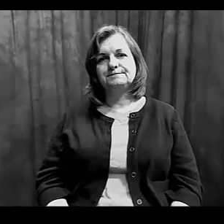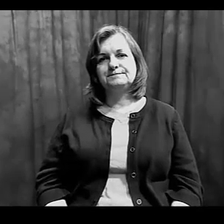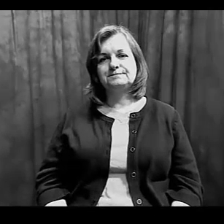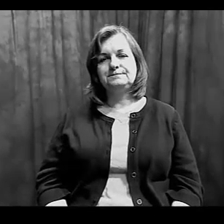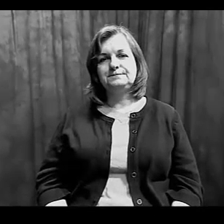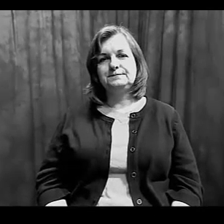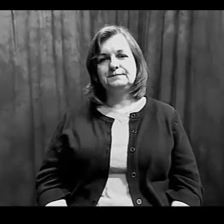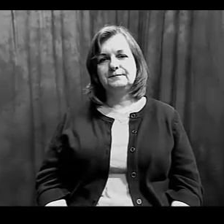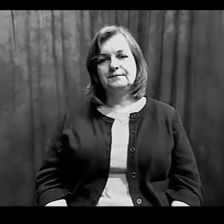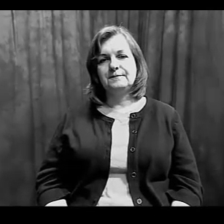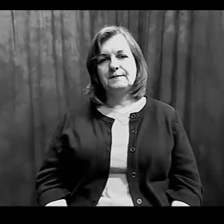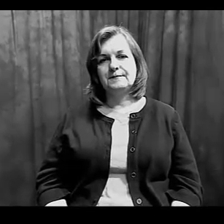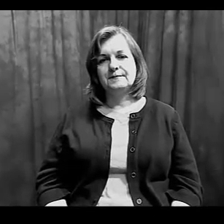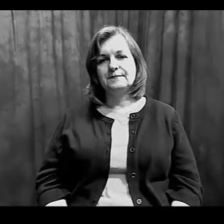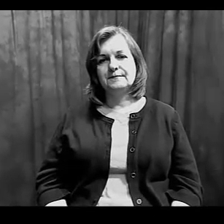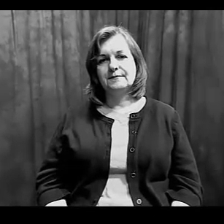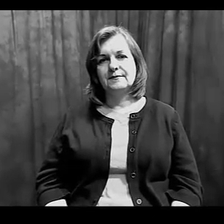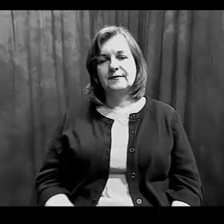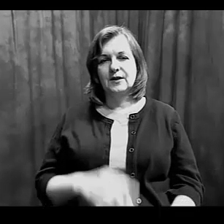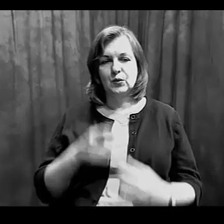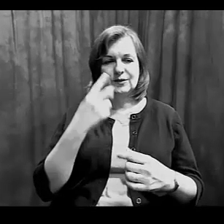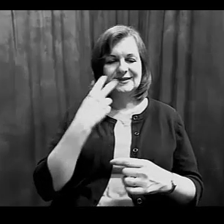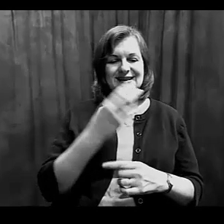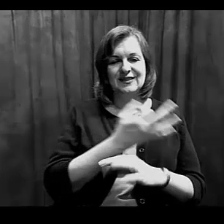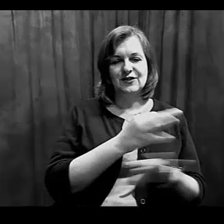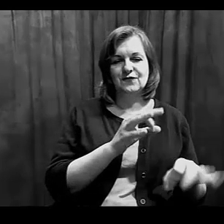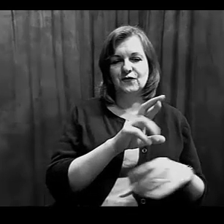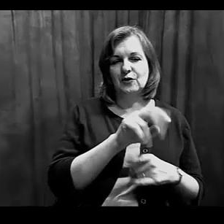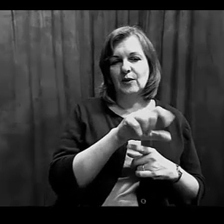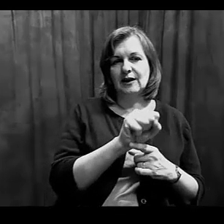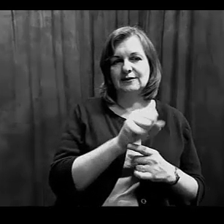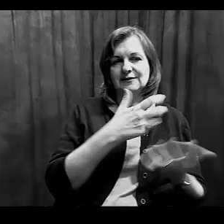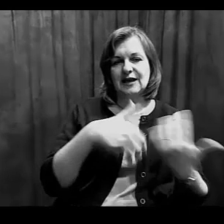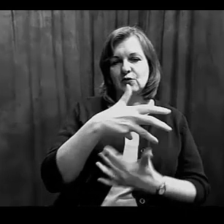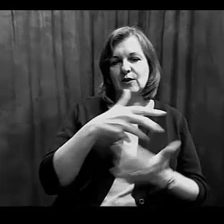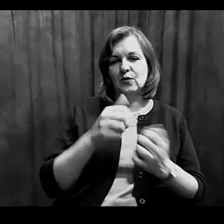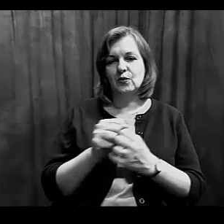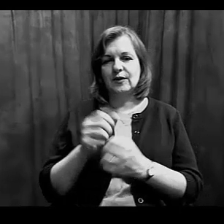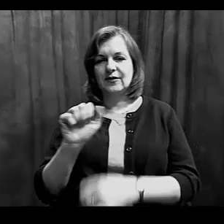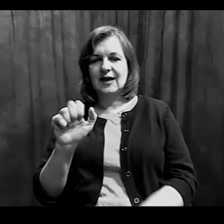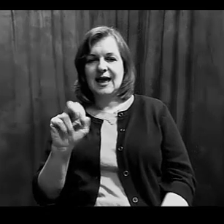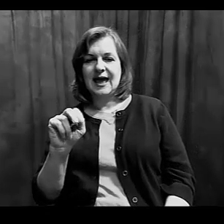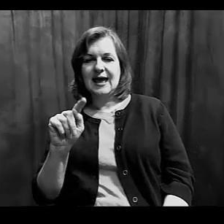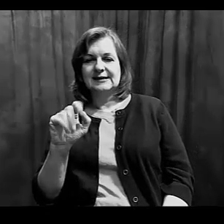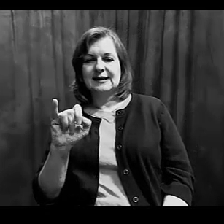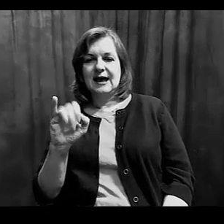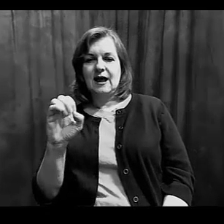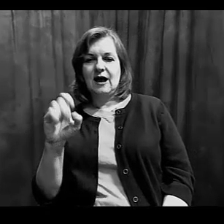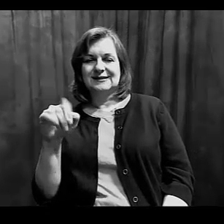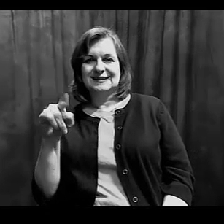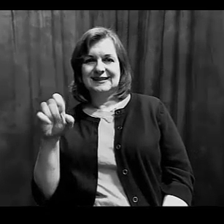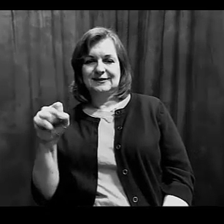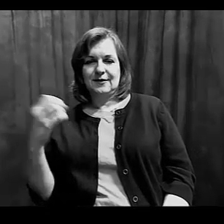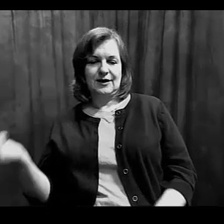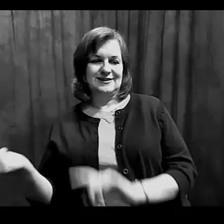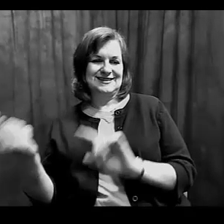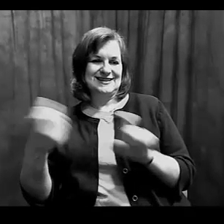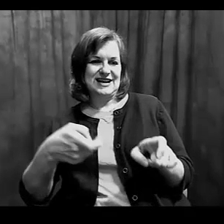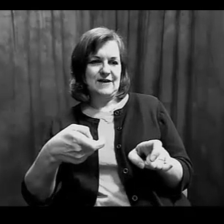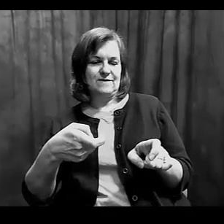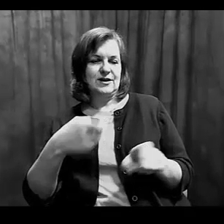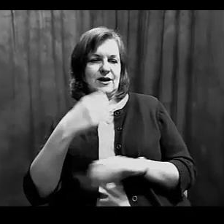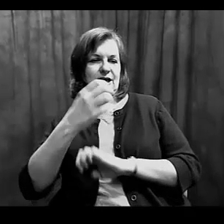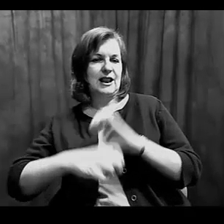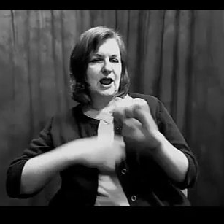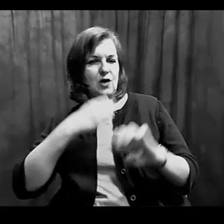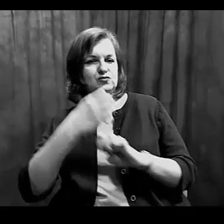so when we look at this interaction of free radicals and antioxidants - the antioxidants are going to supply an endless amount of